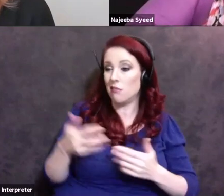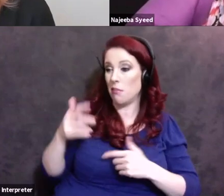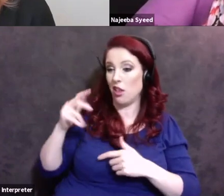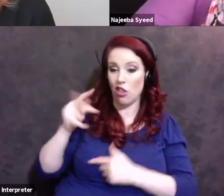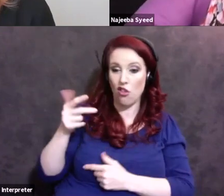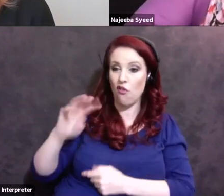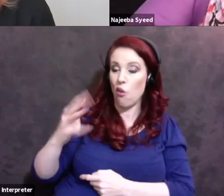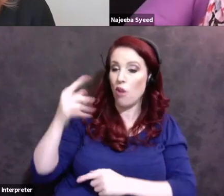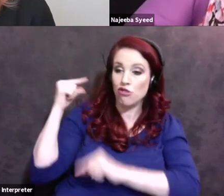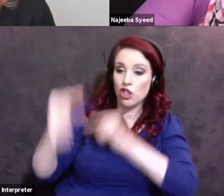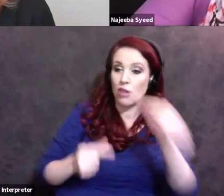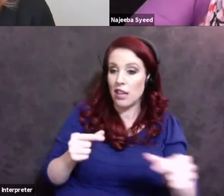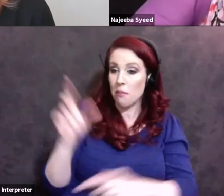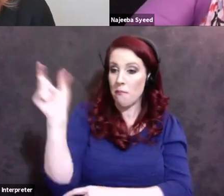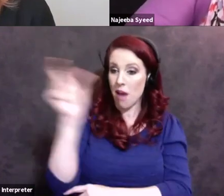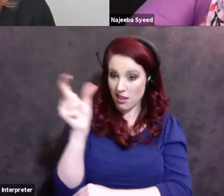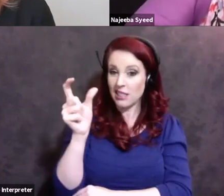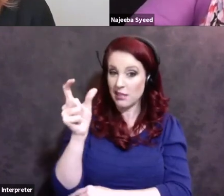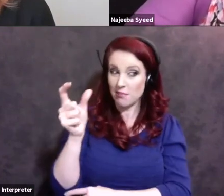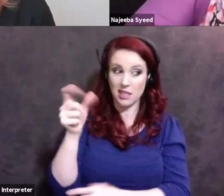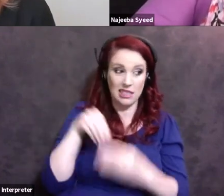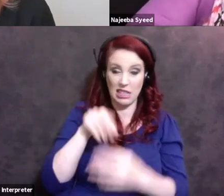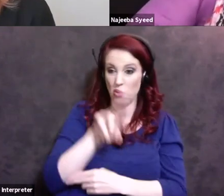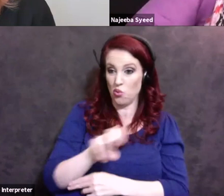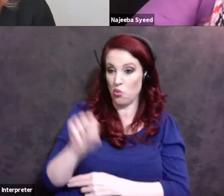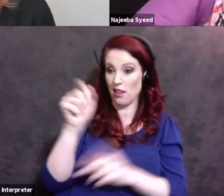Muslims have been in the United States before its inception.